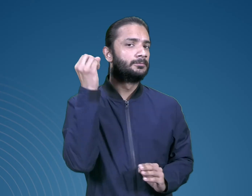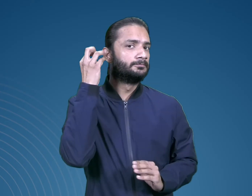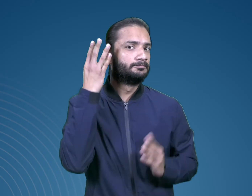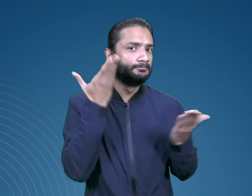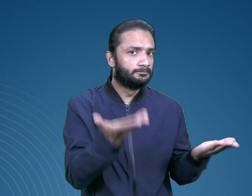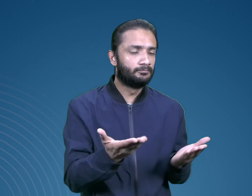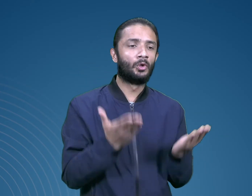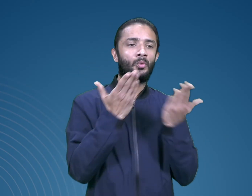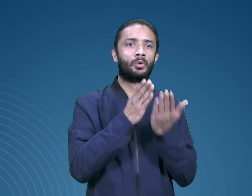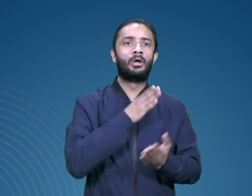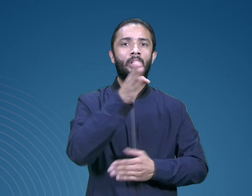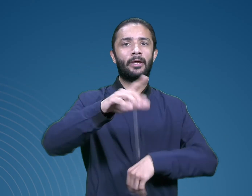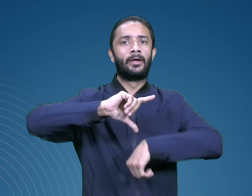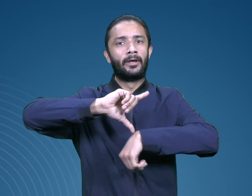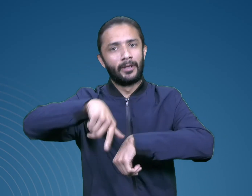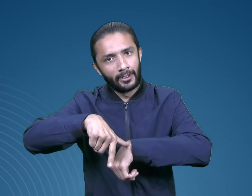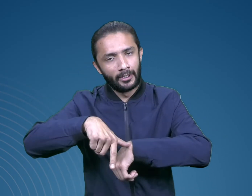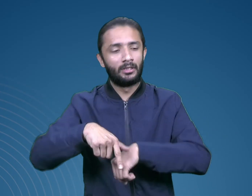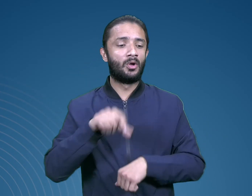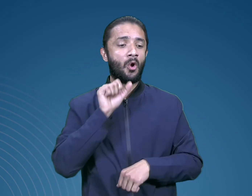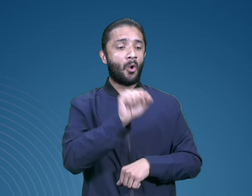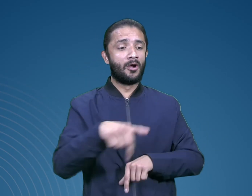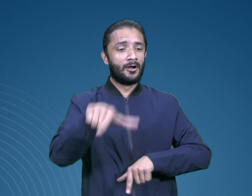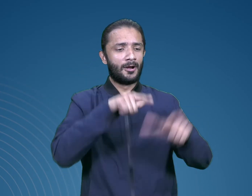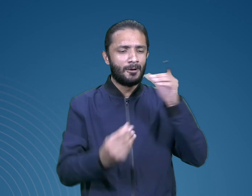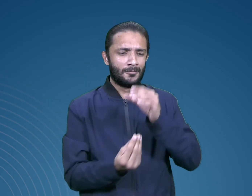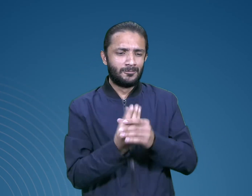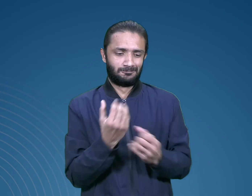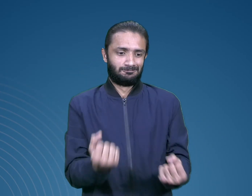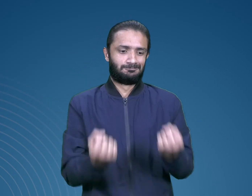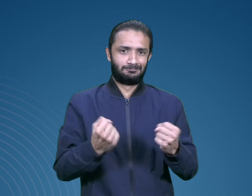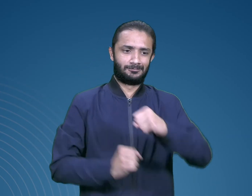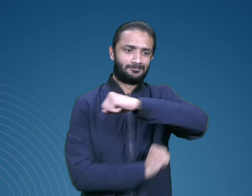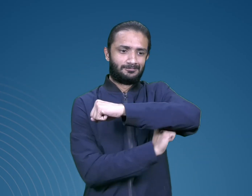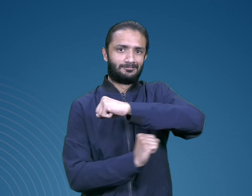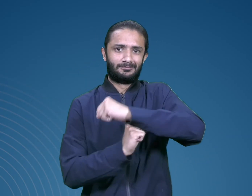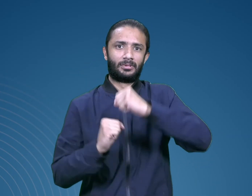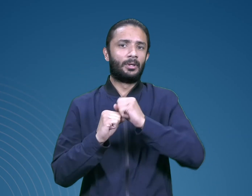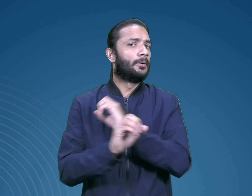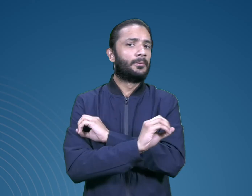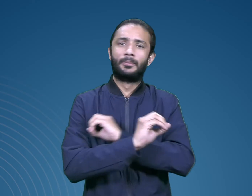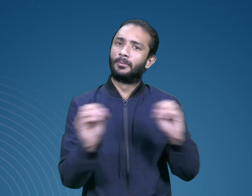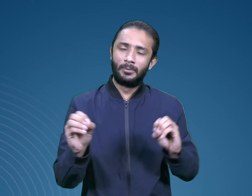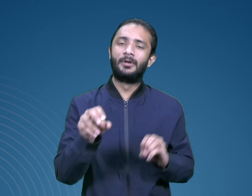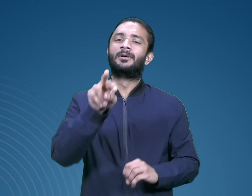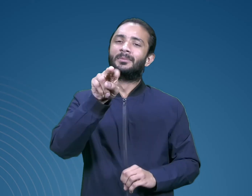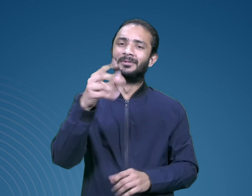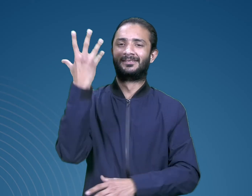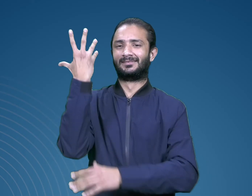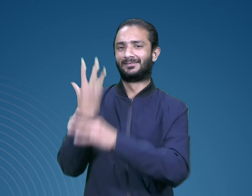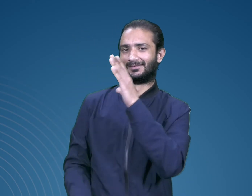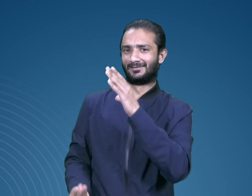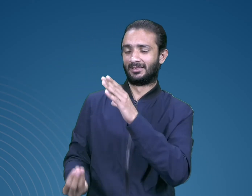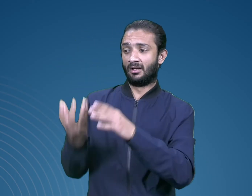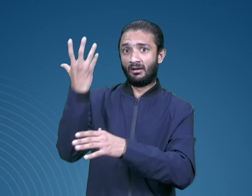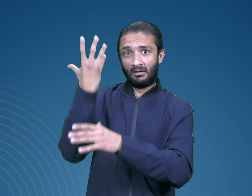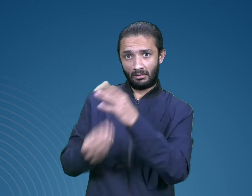as majority of people around them are hearing and delay in getting into schools leads to poor first language foundation.